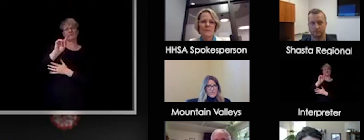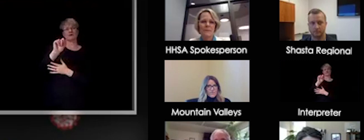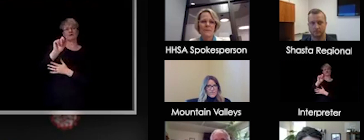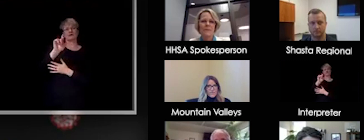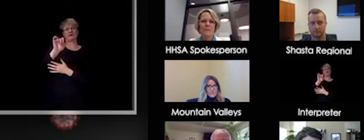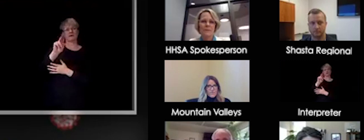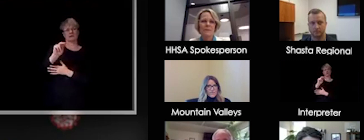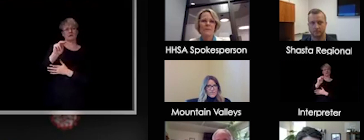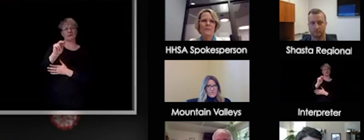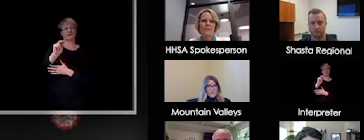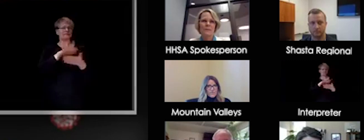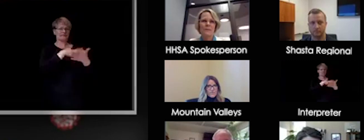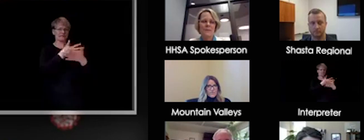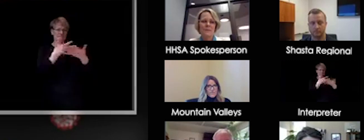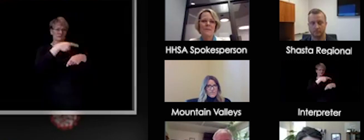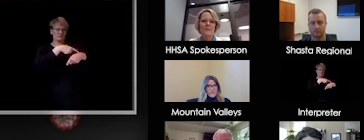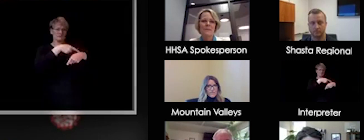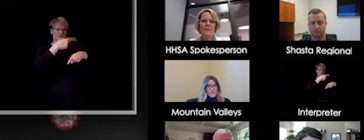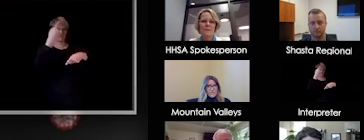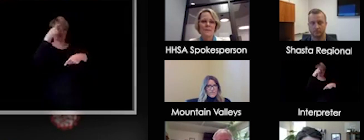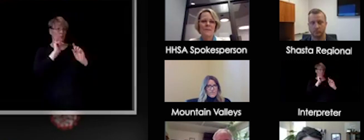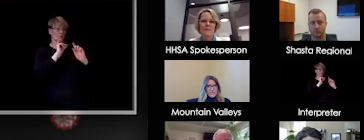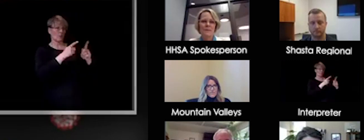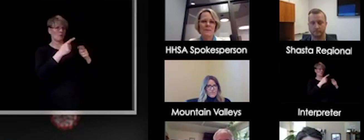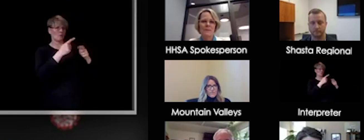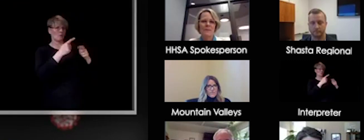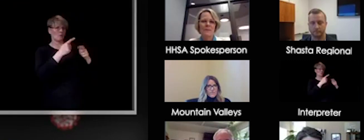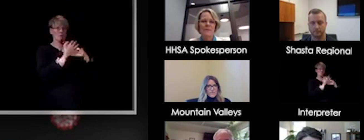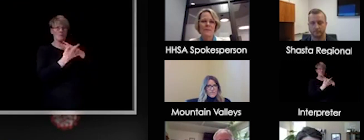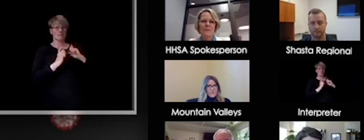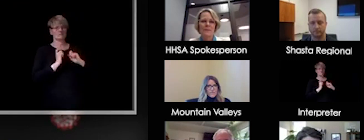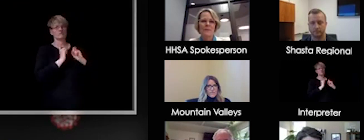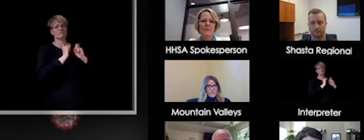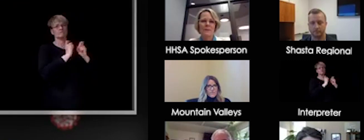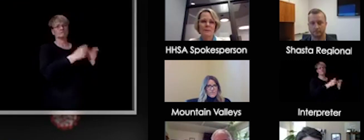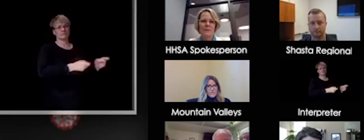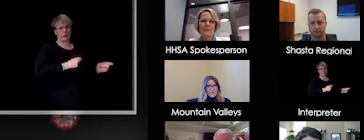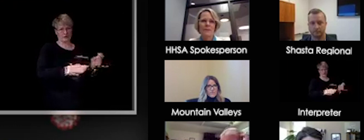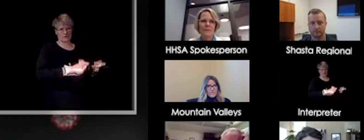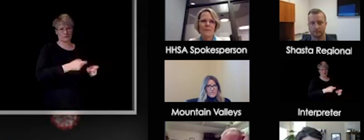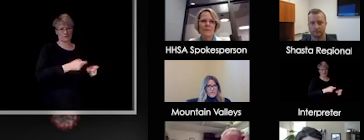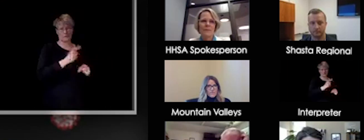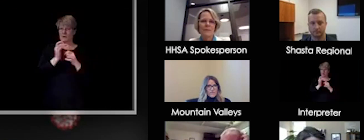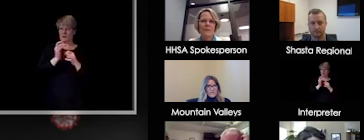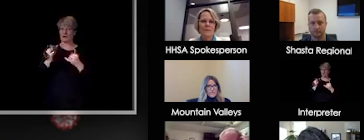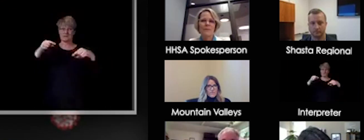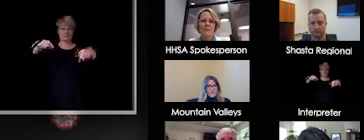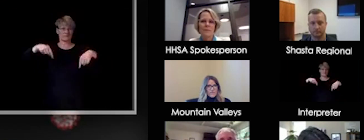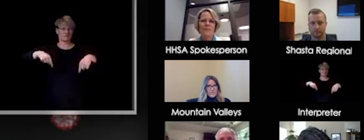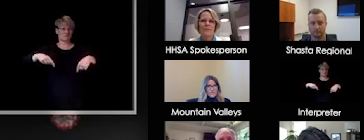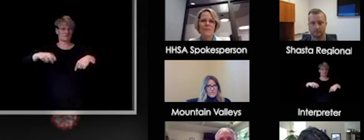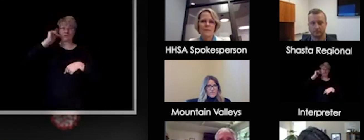blood, because we need that. And we’re in our trauma season in California. So, anything